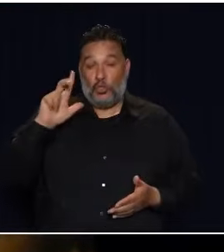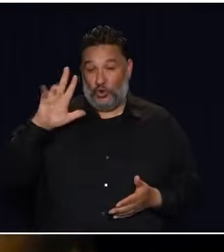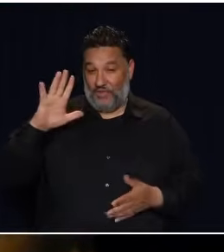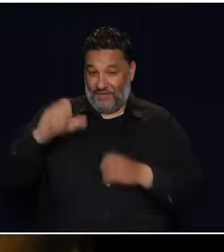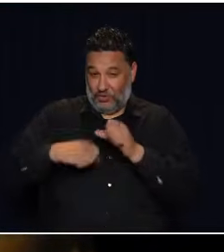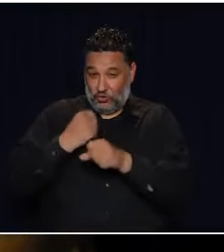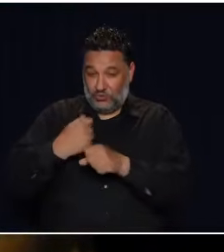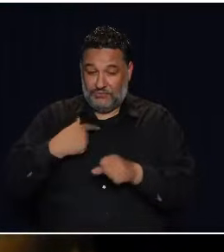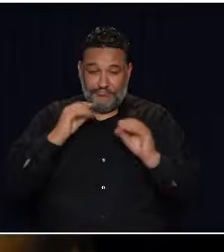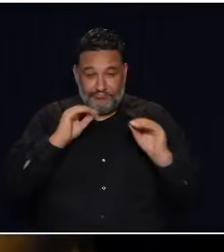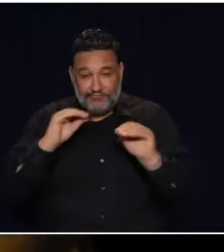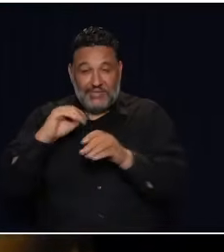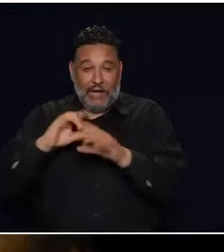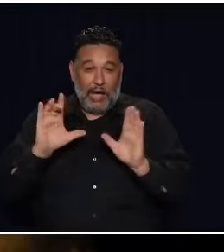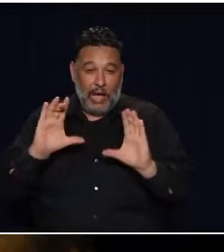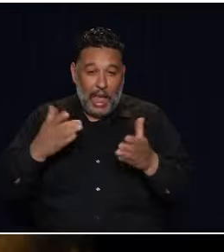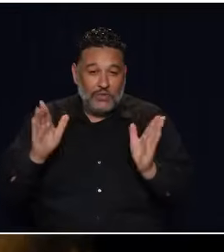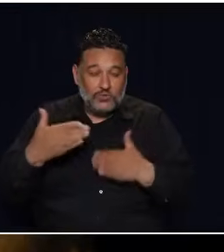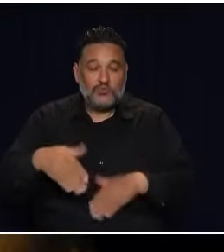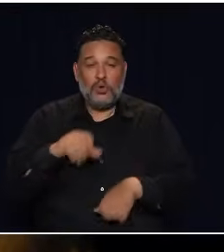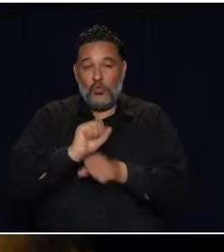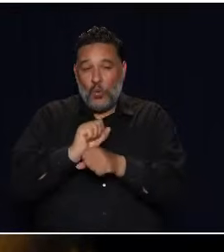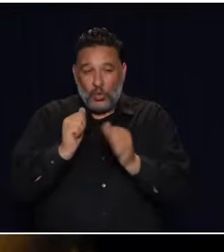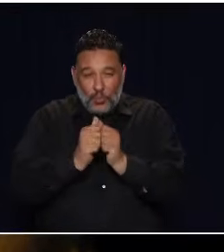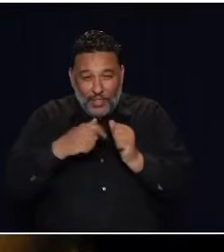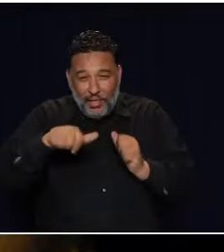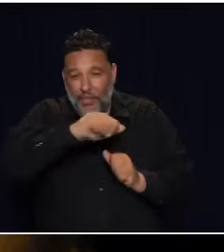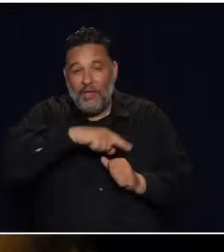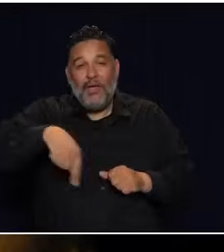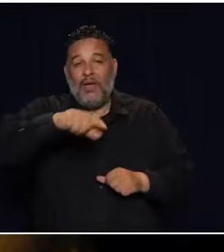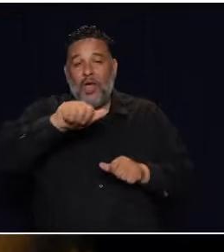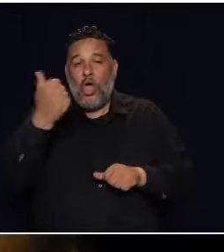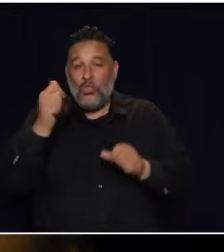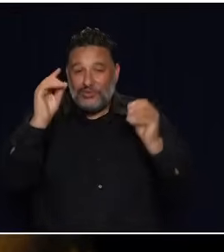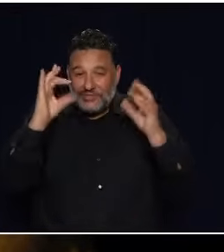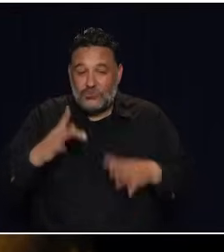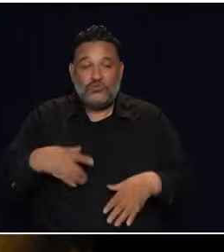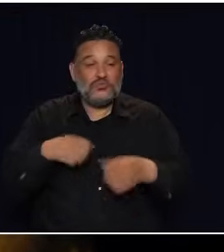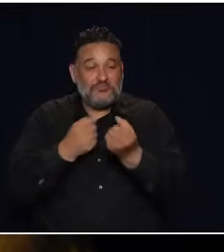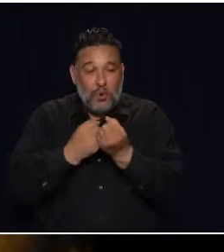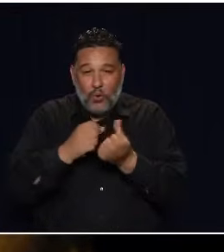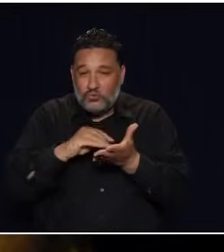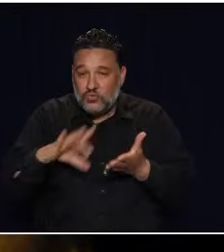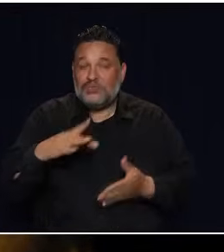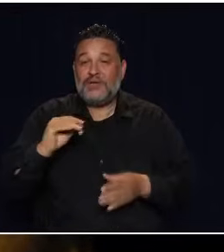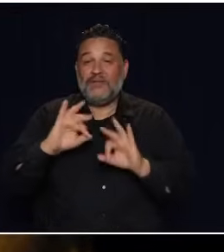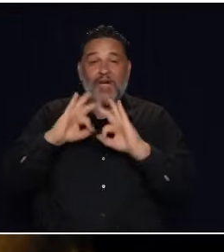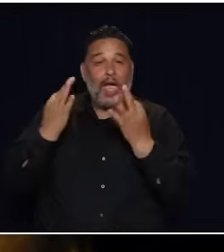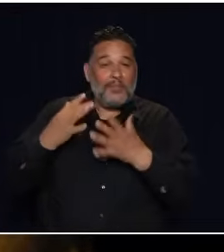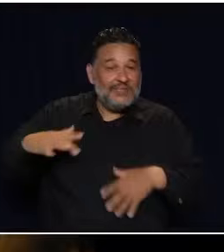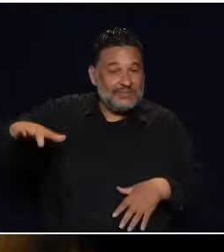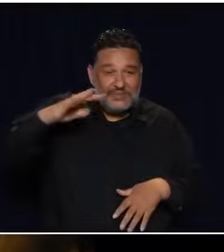ARIZONA'S PUBLIC SCHOOLS. FOR 35 YEARS I HAVE BEEN IN THE CLASSROOMS WORKING WITH OUR